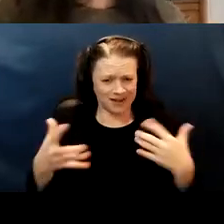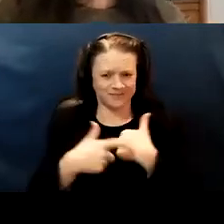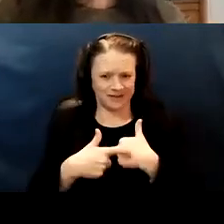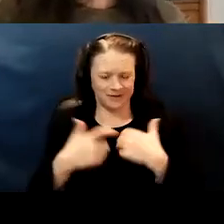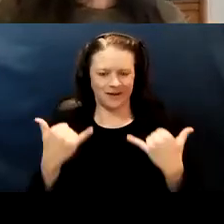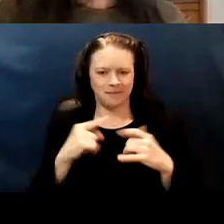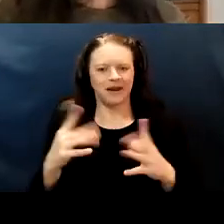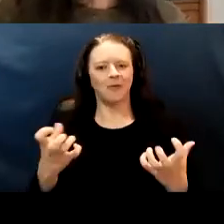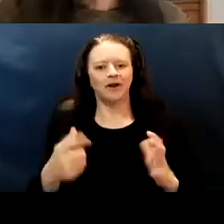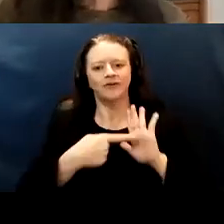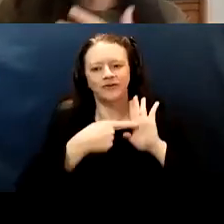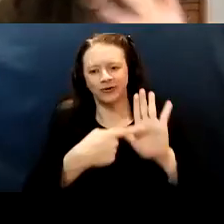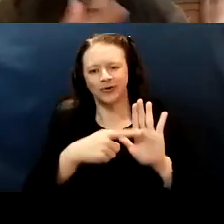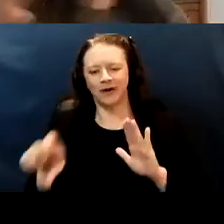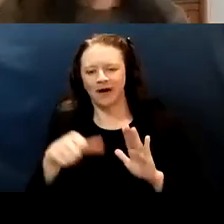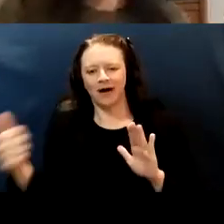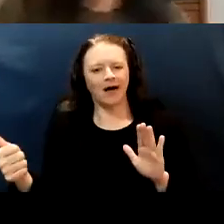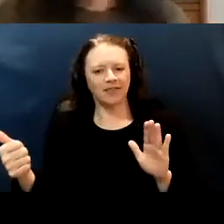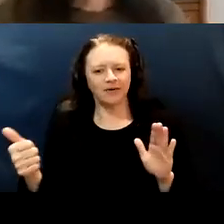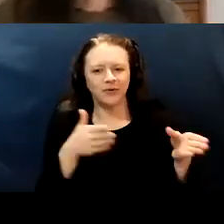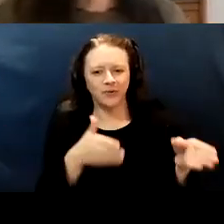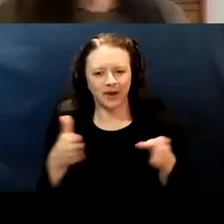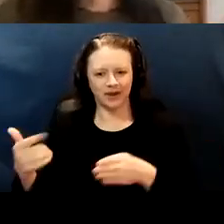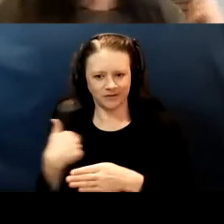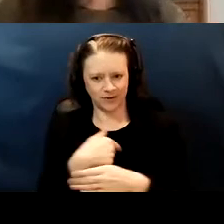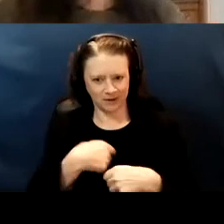show you some other ways we can make our programming accessible to